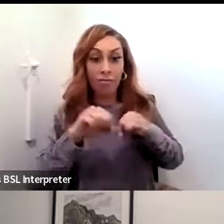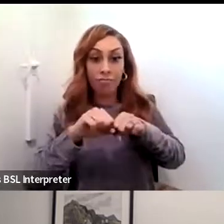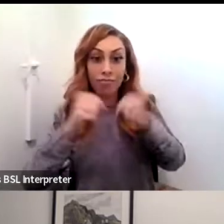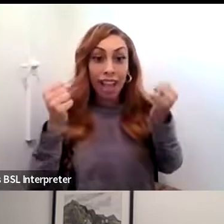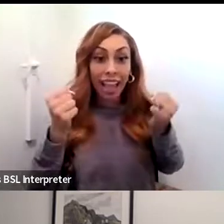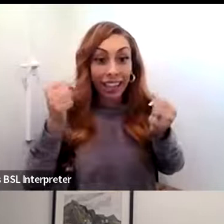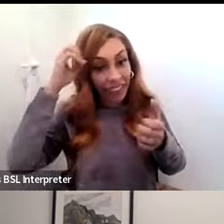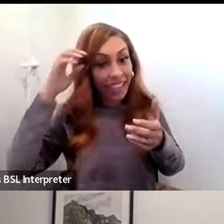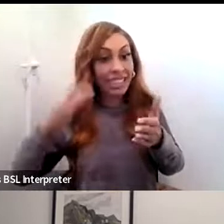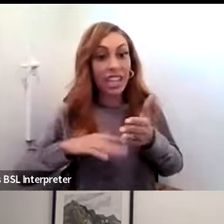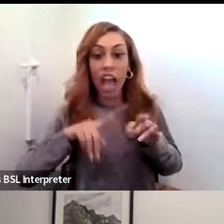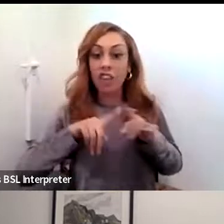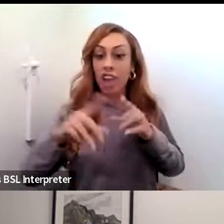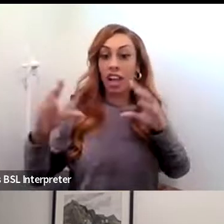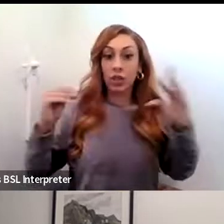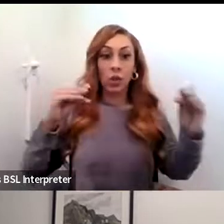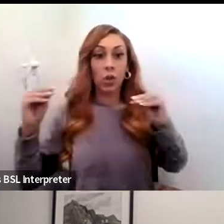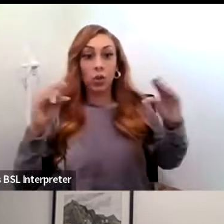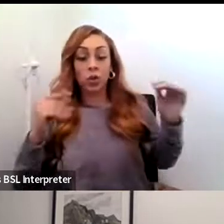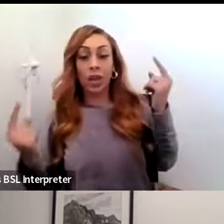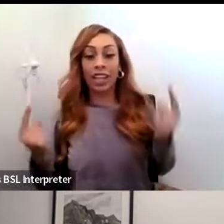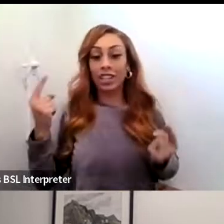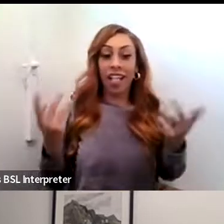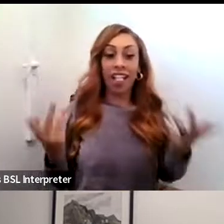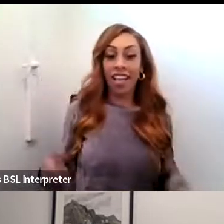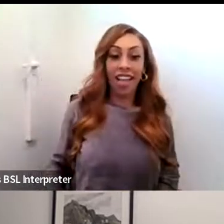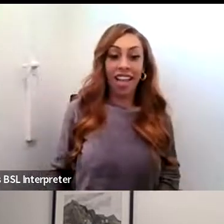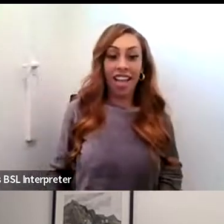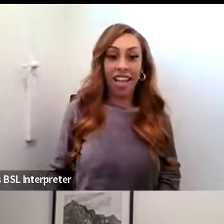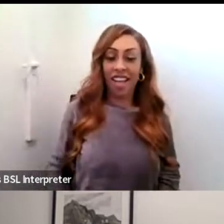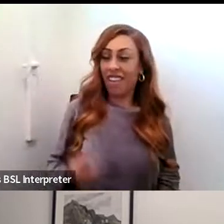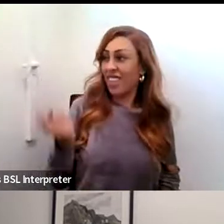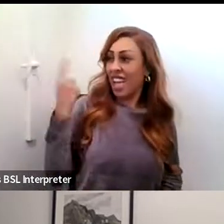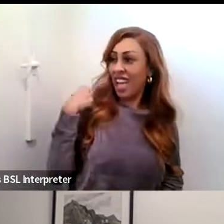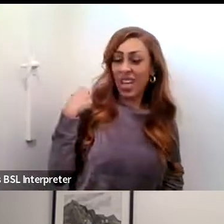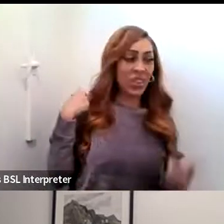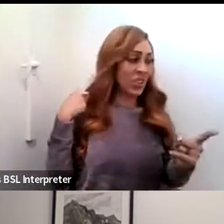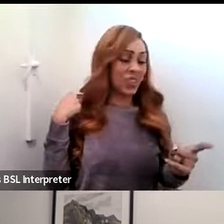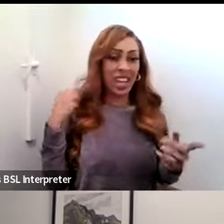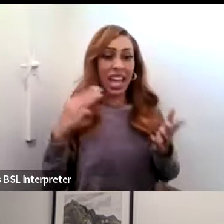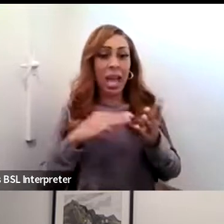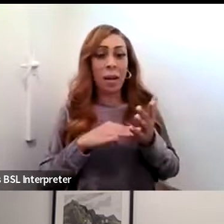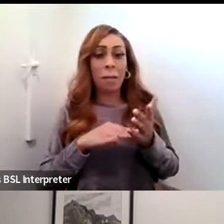because they were trying to talk to each other about it. Someone didn't quite understand what was happening in A Midsummer Night's Dream that I was watching,